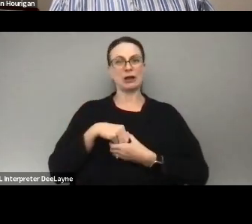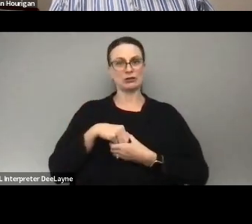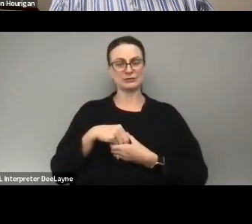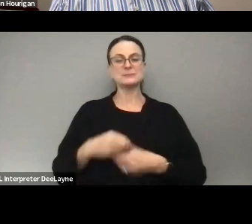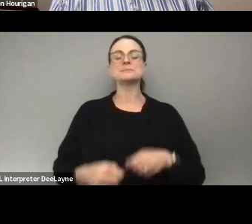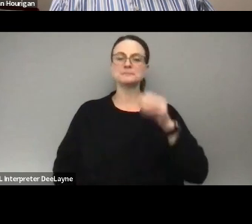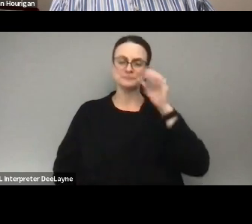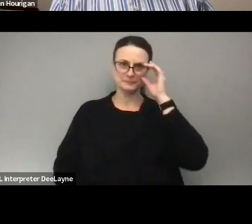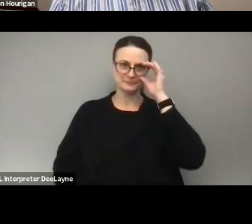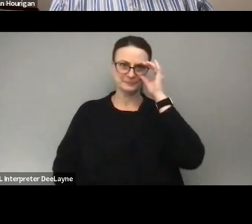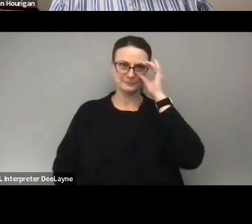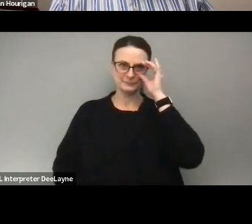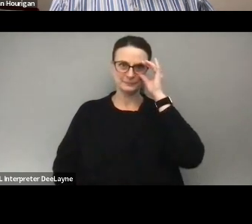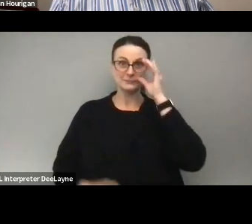and he's a little bit more challenged